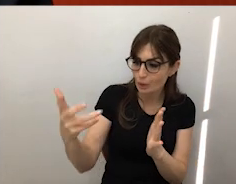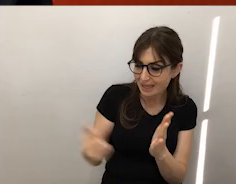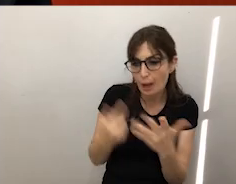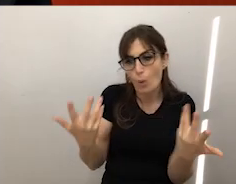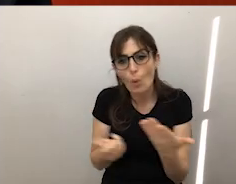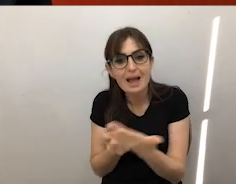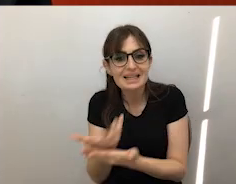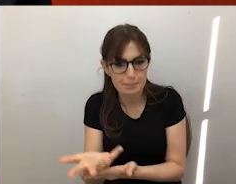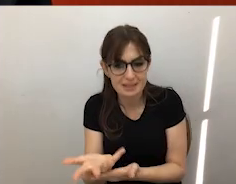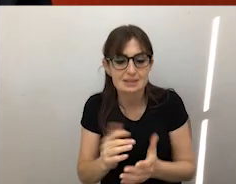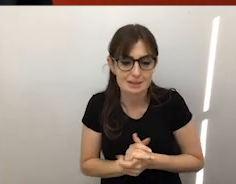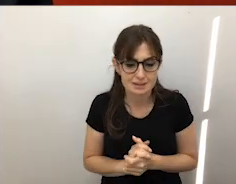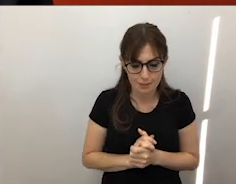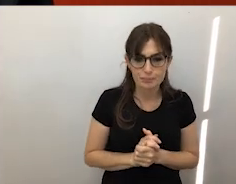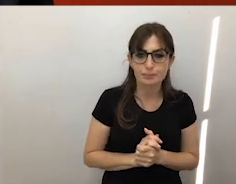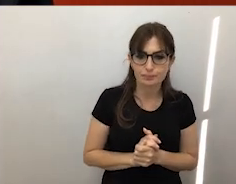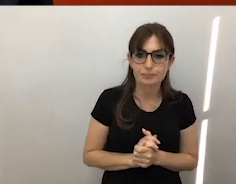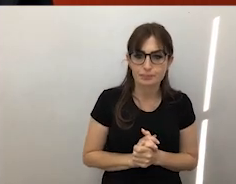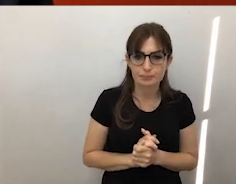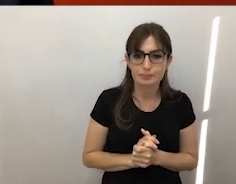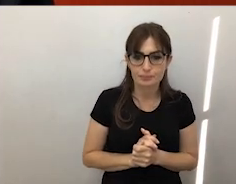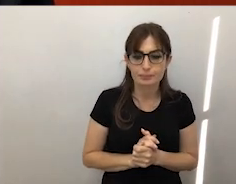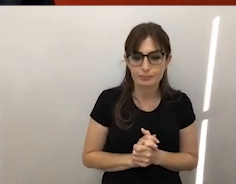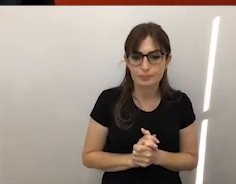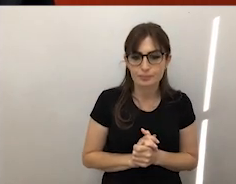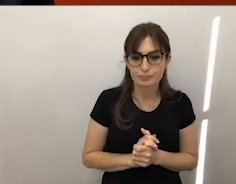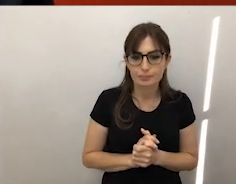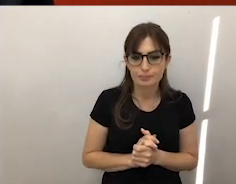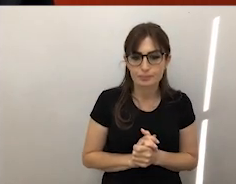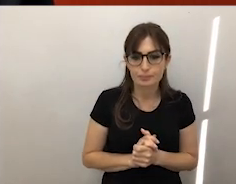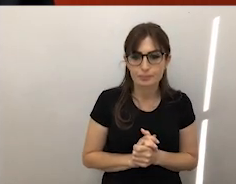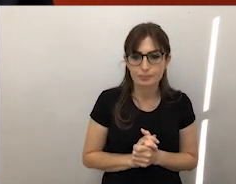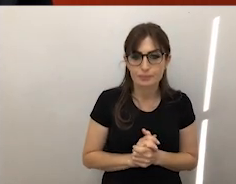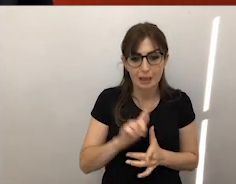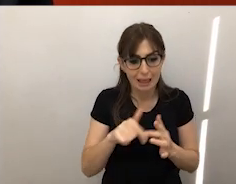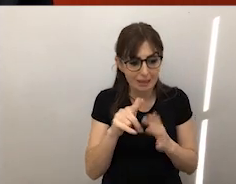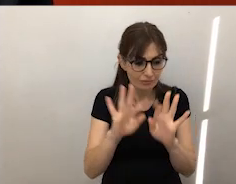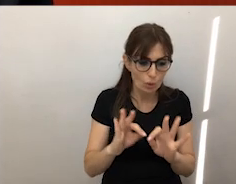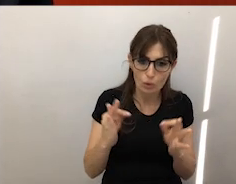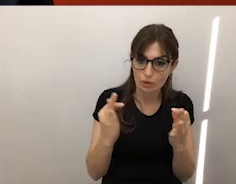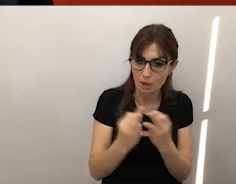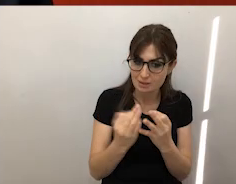or income earned and expenses incurred during the period and whether the organisation has made a